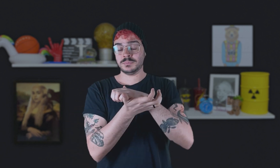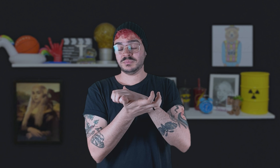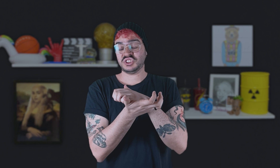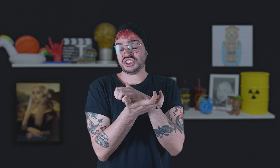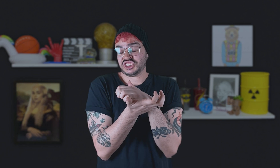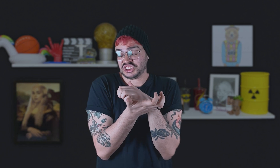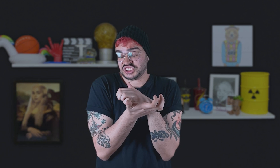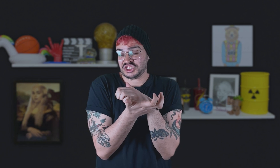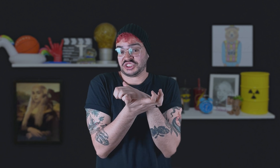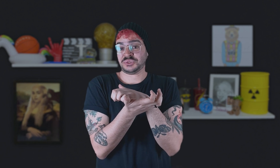Vixe!